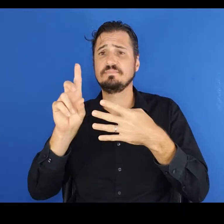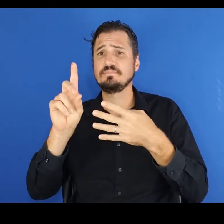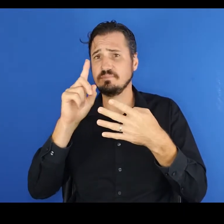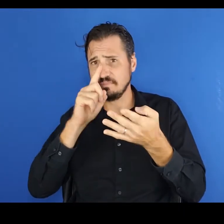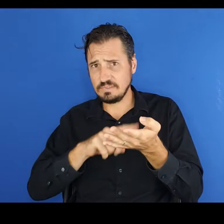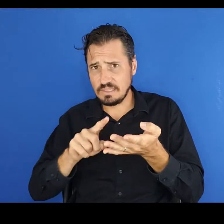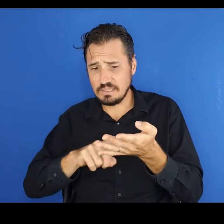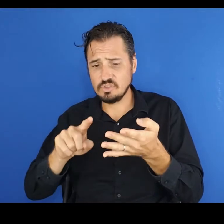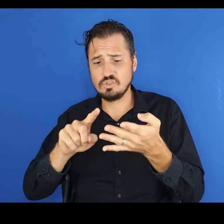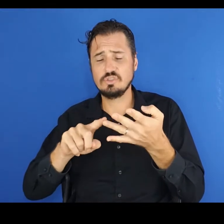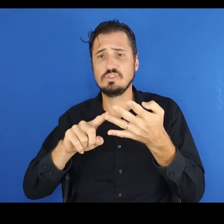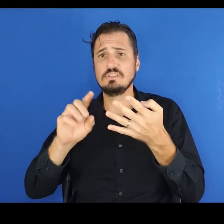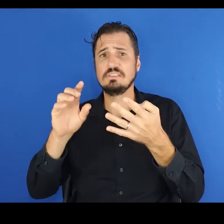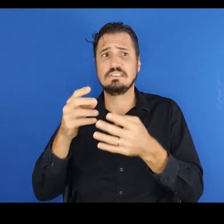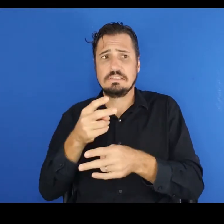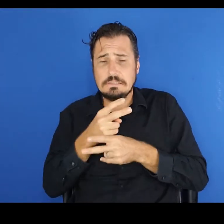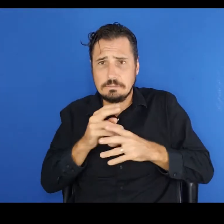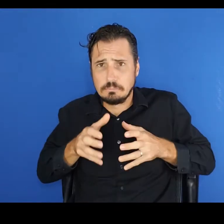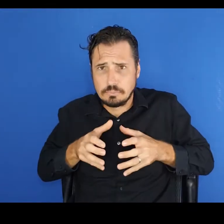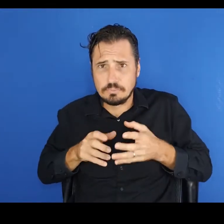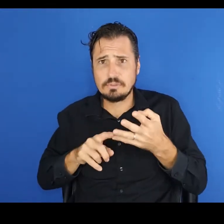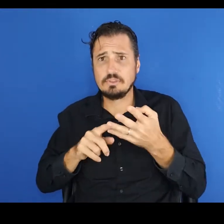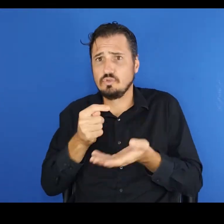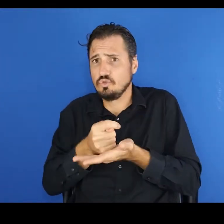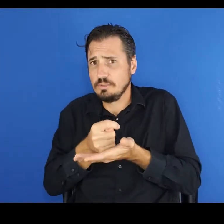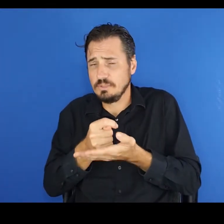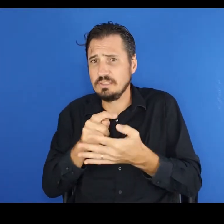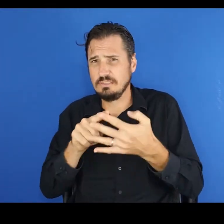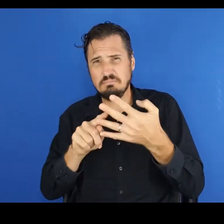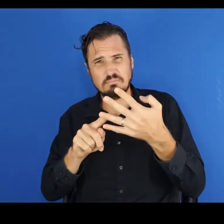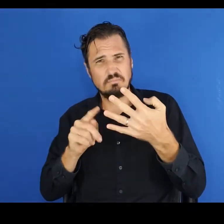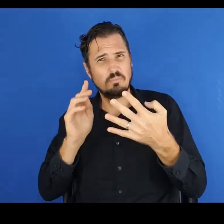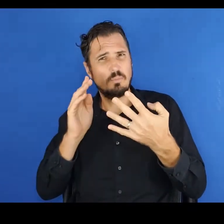1. Prevention 2. Detection 3. Containment and 4. Treatment.